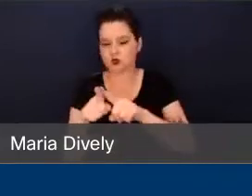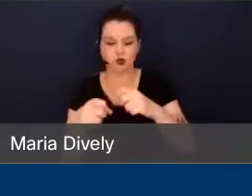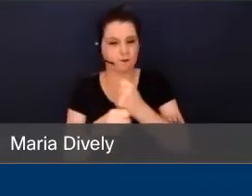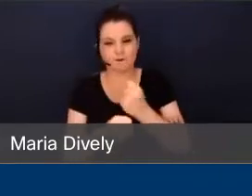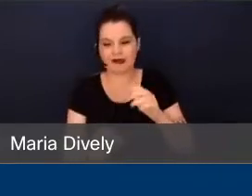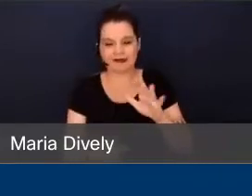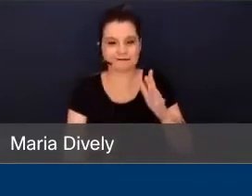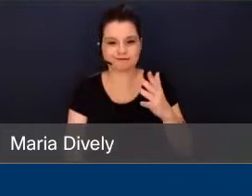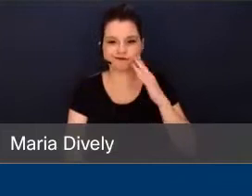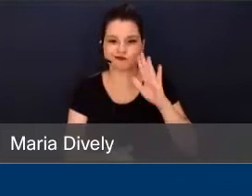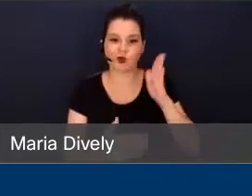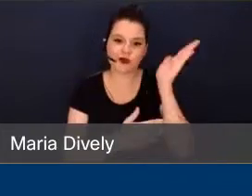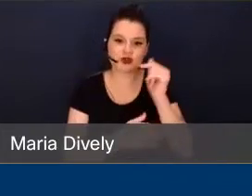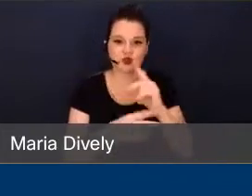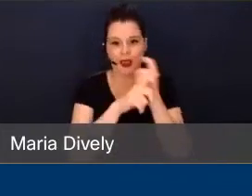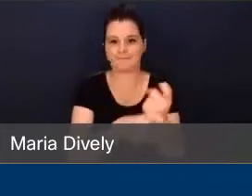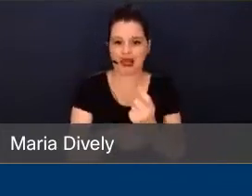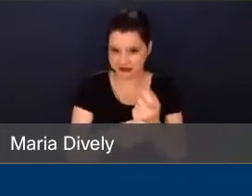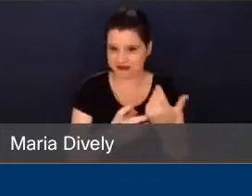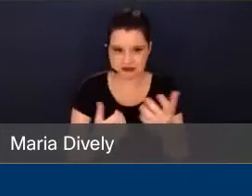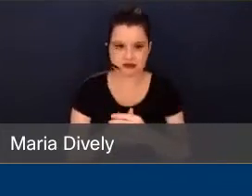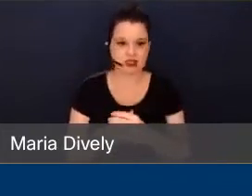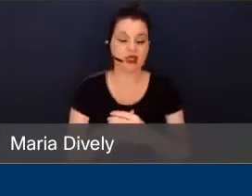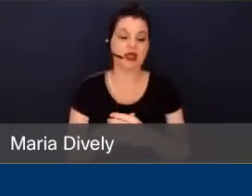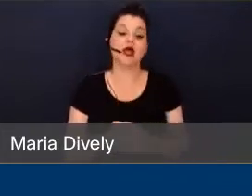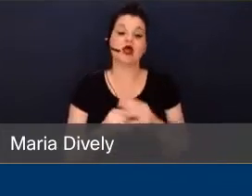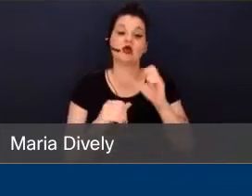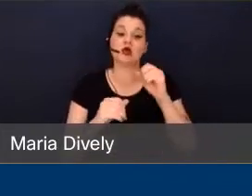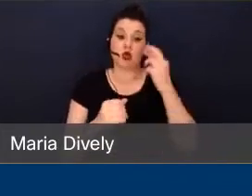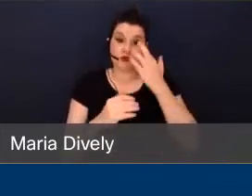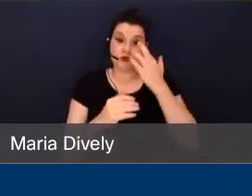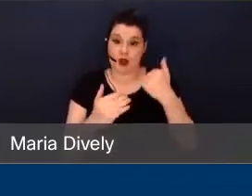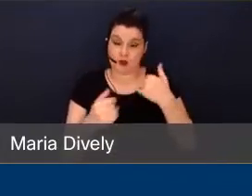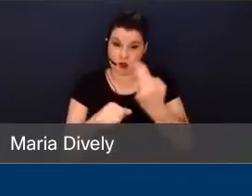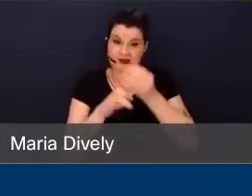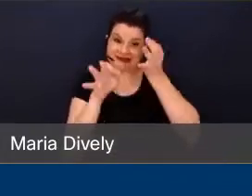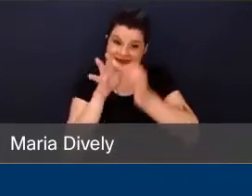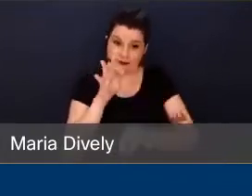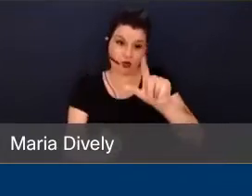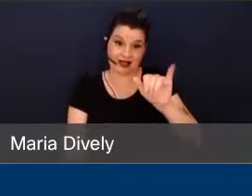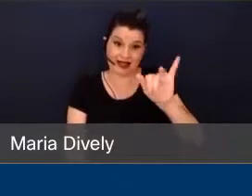um, presentation too complicated. And so the reasons why we want to use simple layouts are, um,